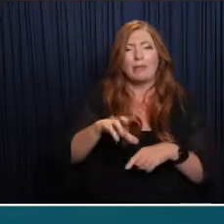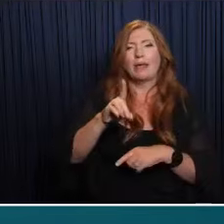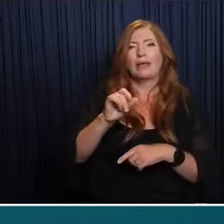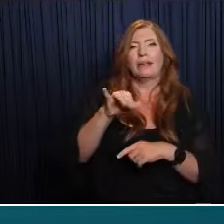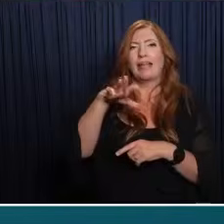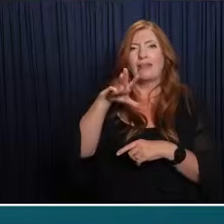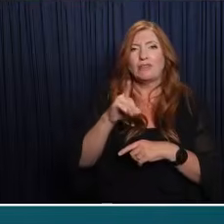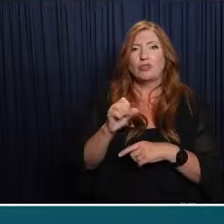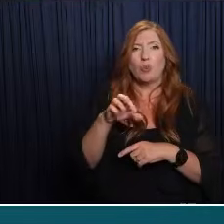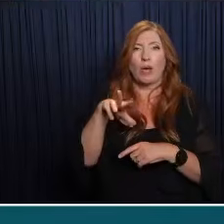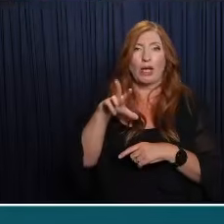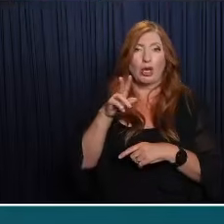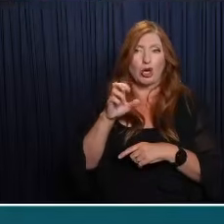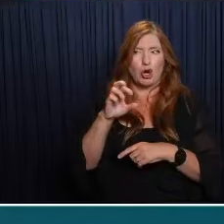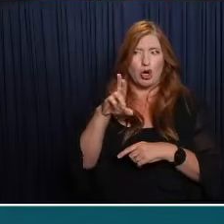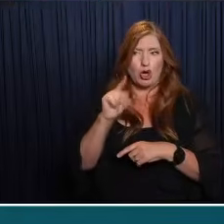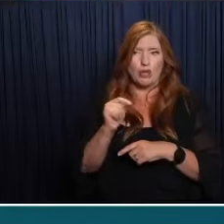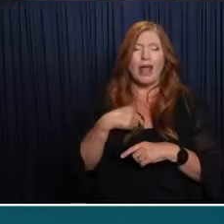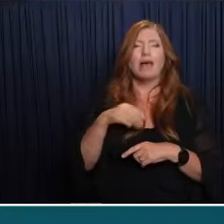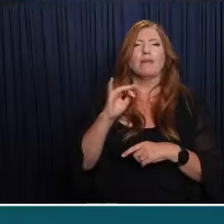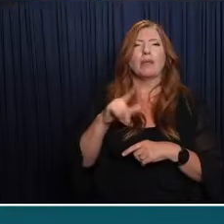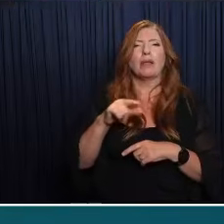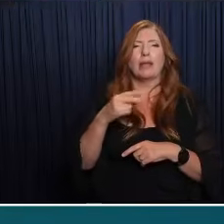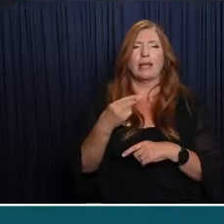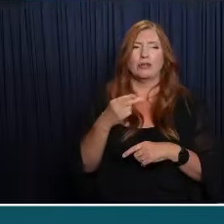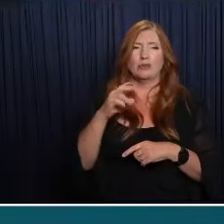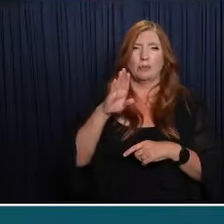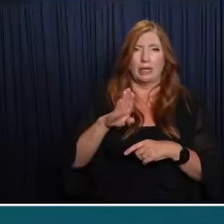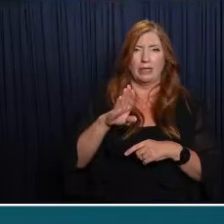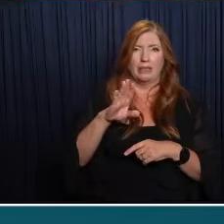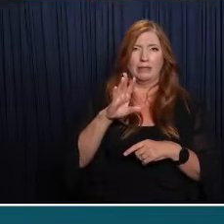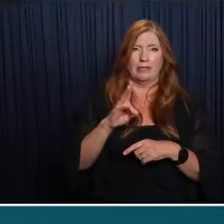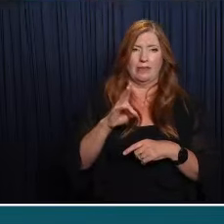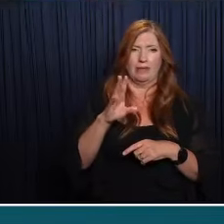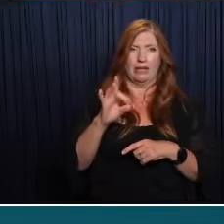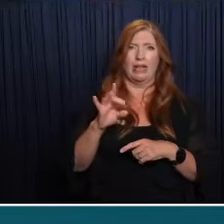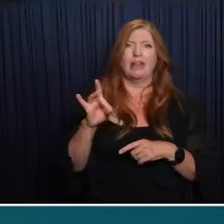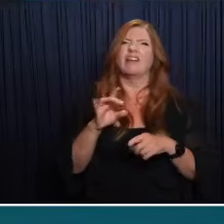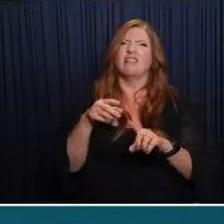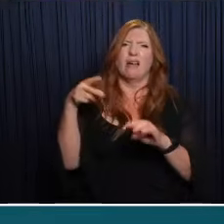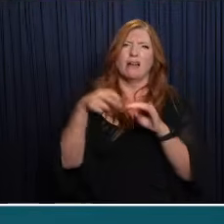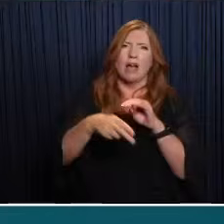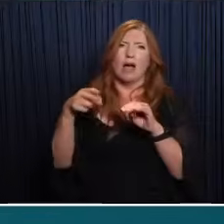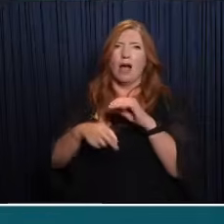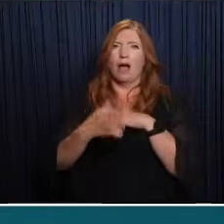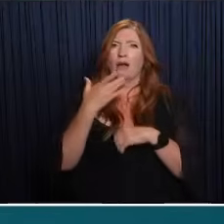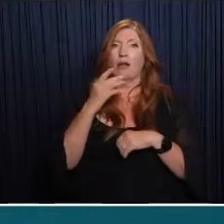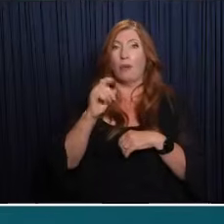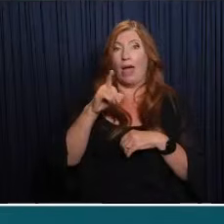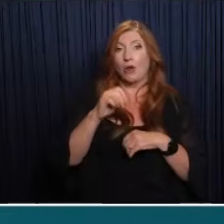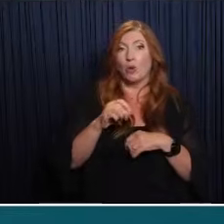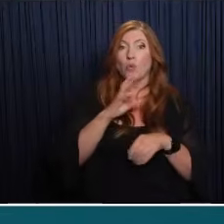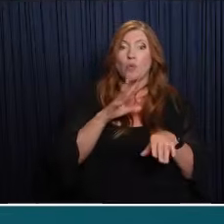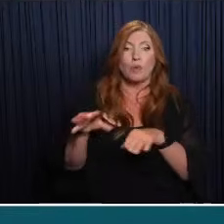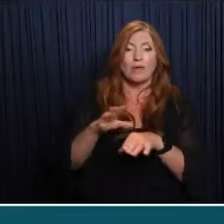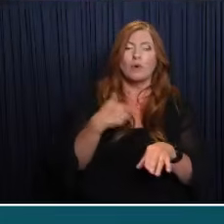TO TAKE 77% OF ARIZONA'S WATER.